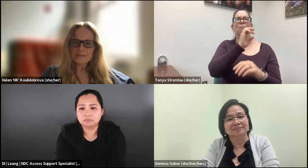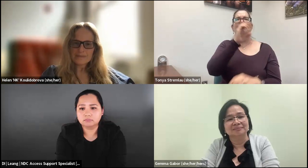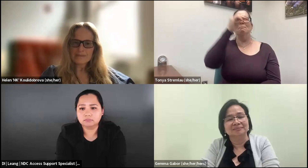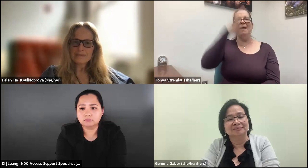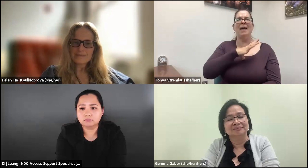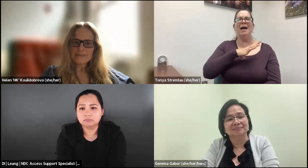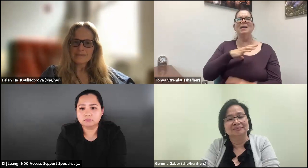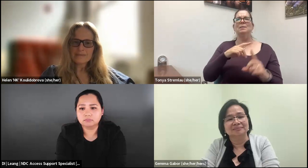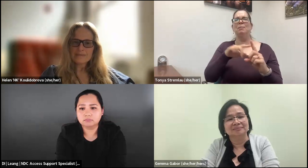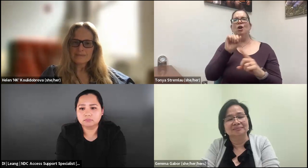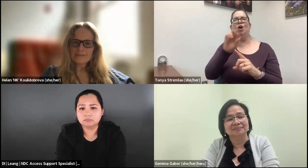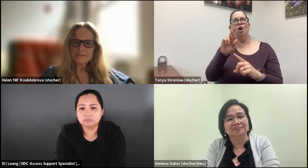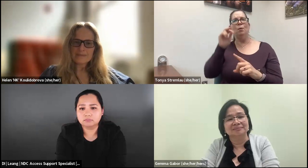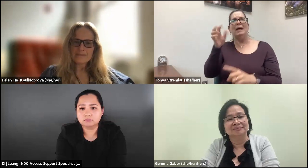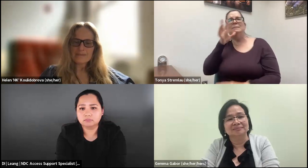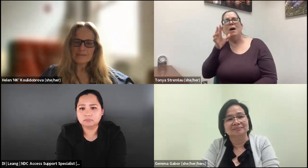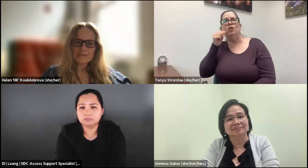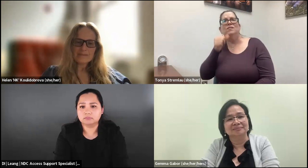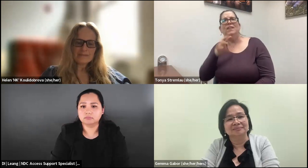They may intend to say, his mother.